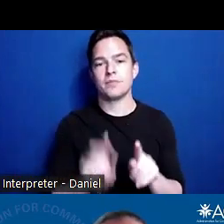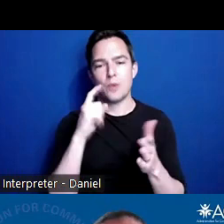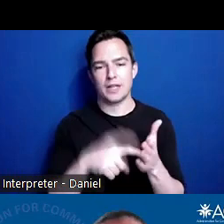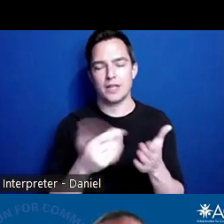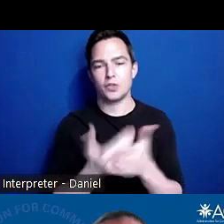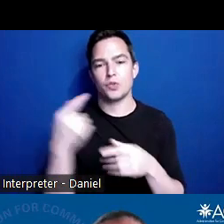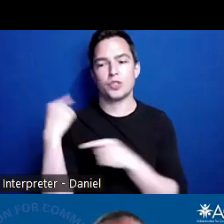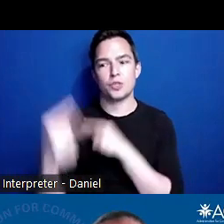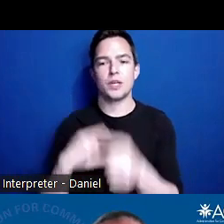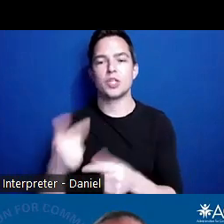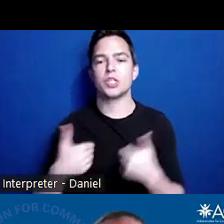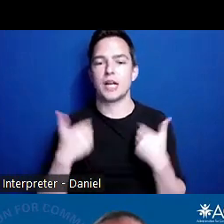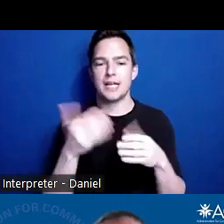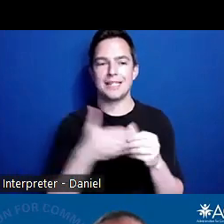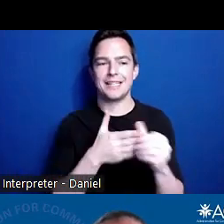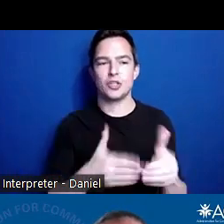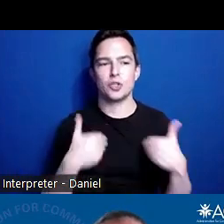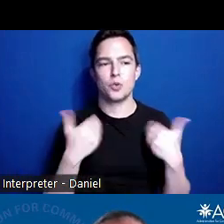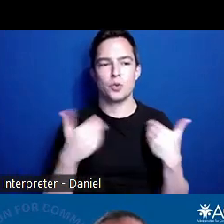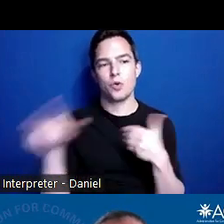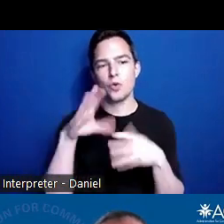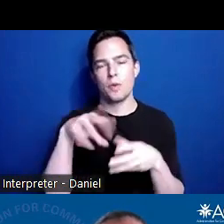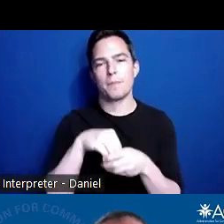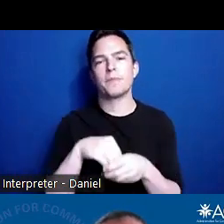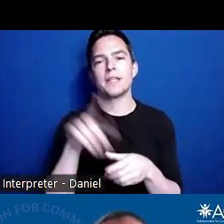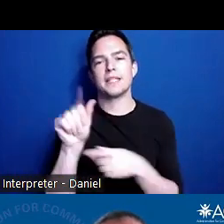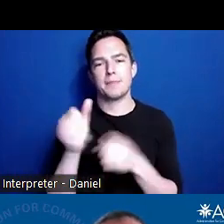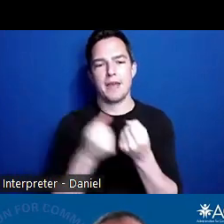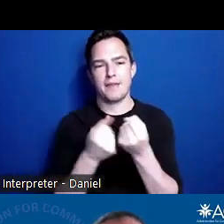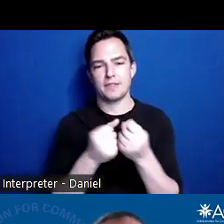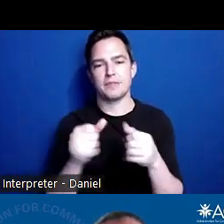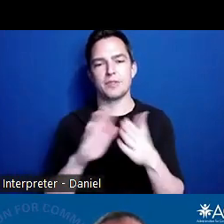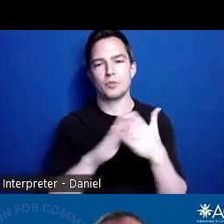of young leaders and youth who are a part of the disability advocacy community.